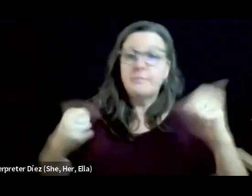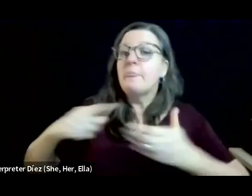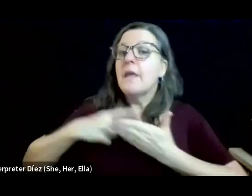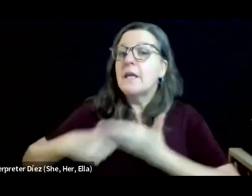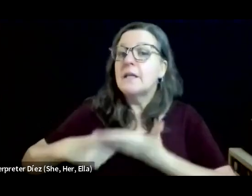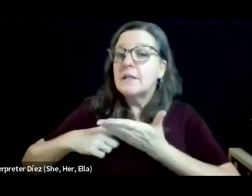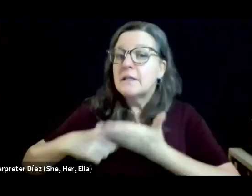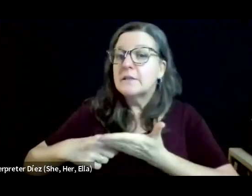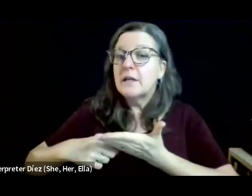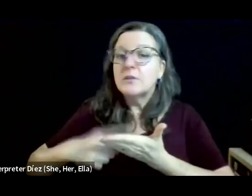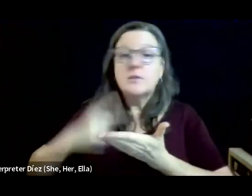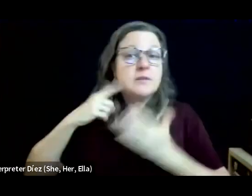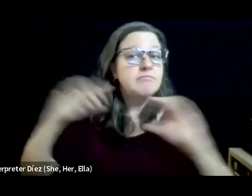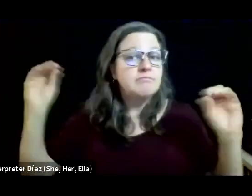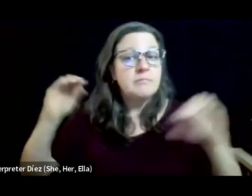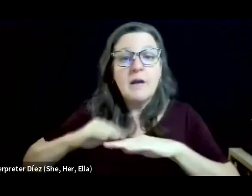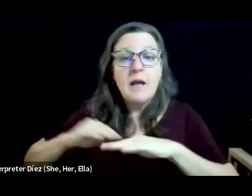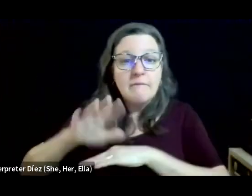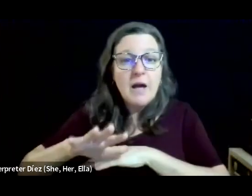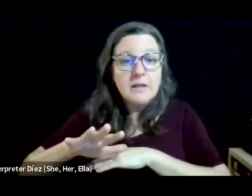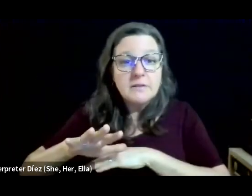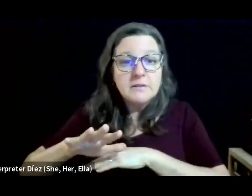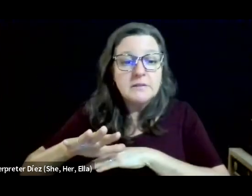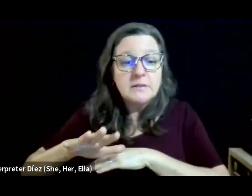Hearing none advice? [Approved.] All in favor?